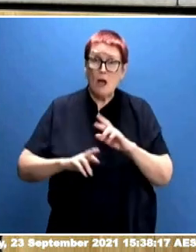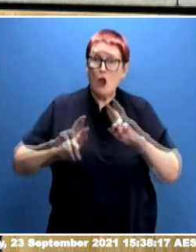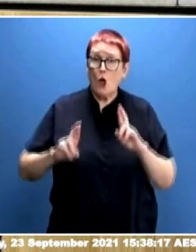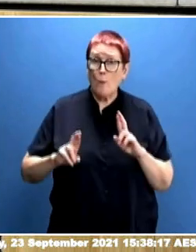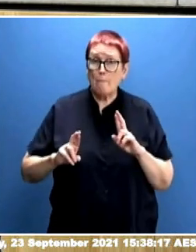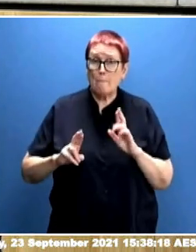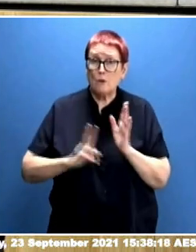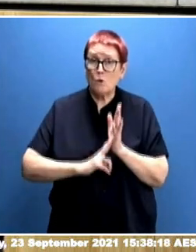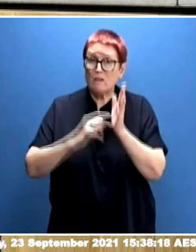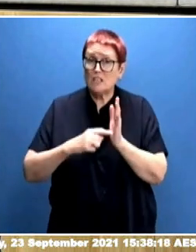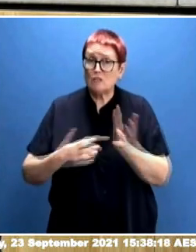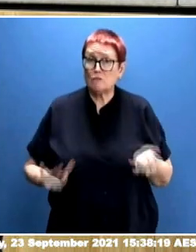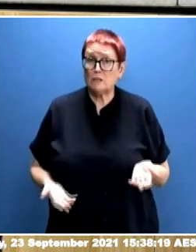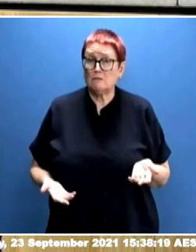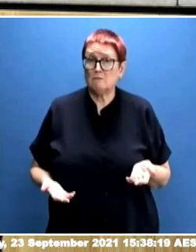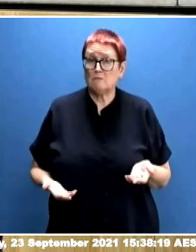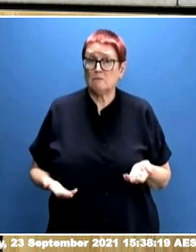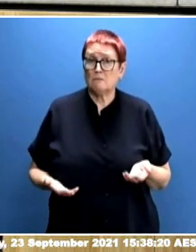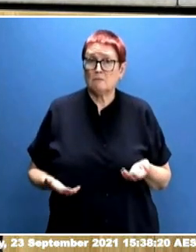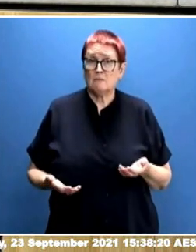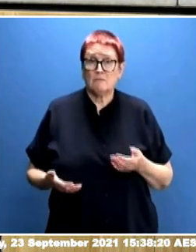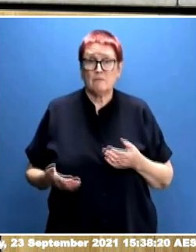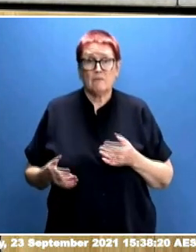of out-of-home care and in particular we're talking about Secure Care?